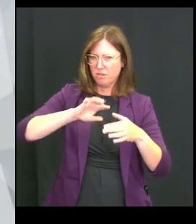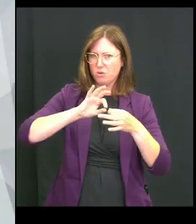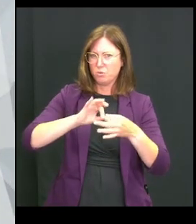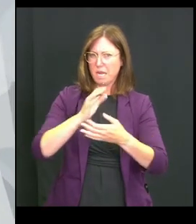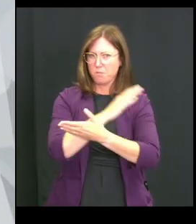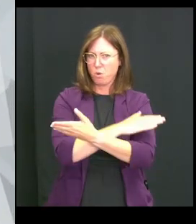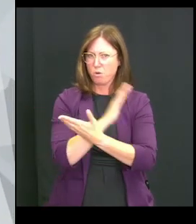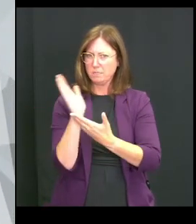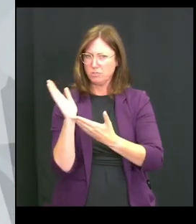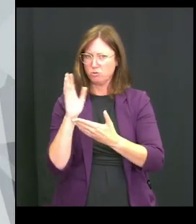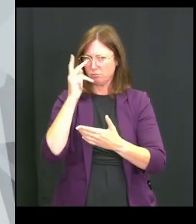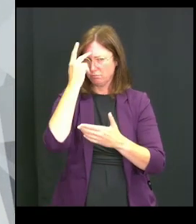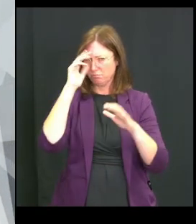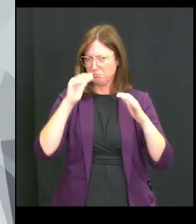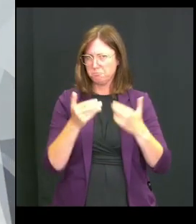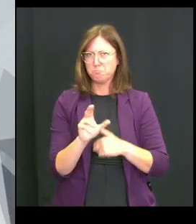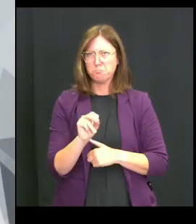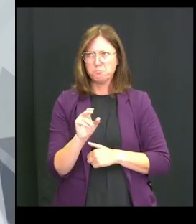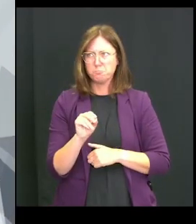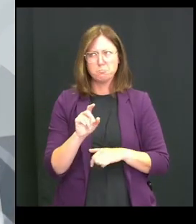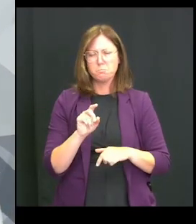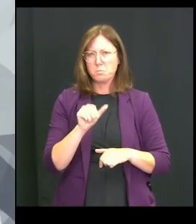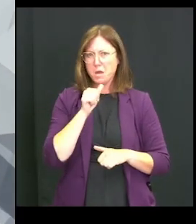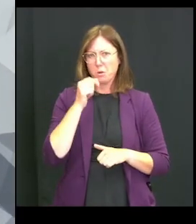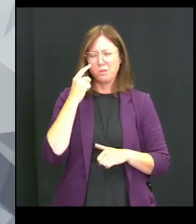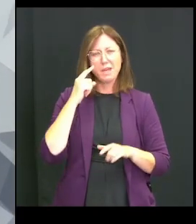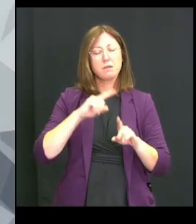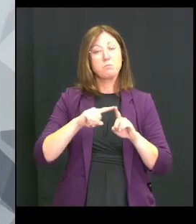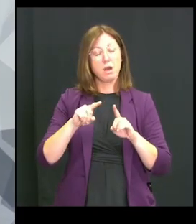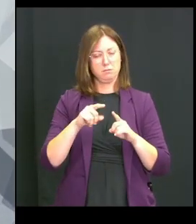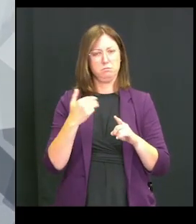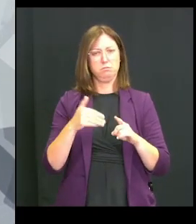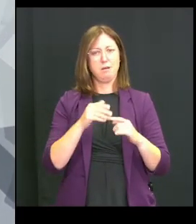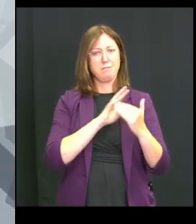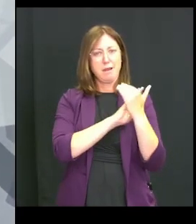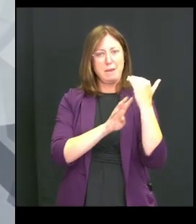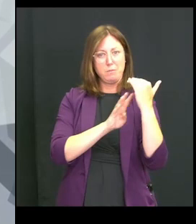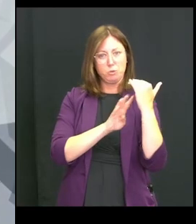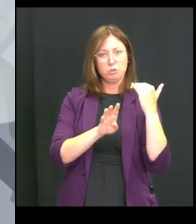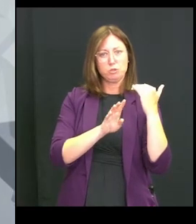but immediately thinking of the immigrant population or recent immigrants to Canada,